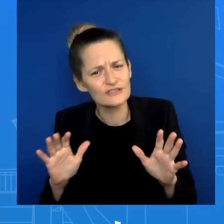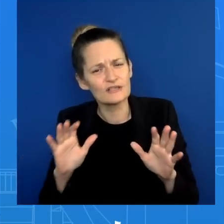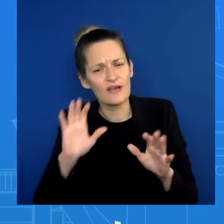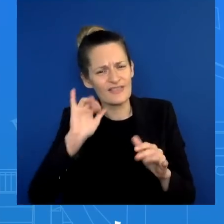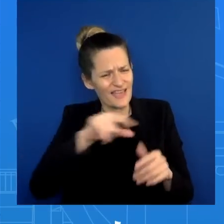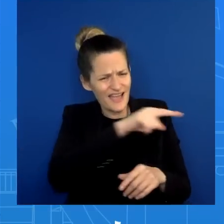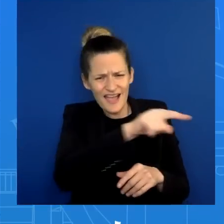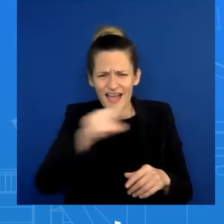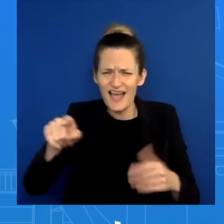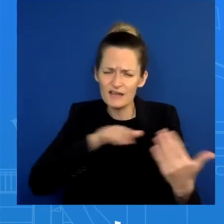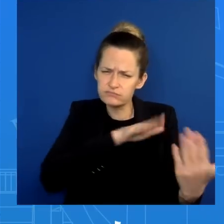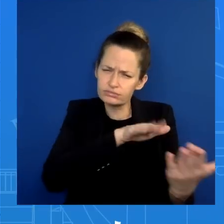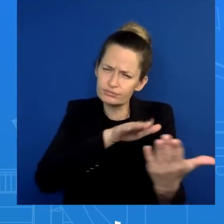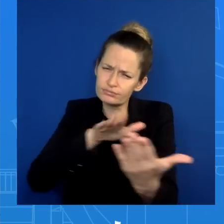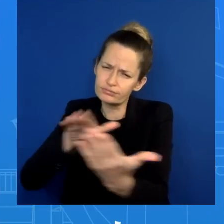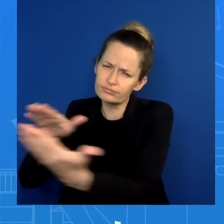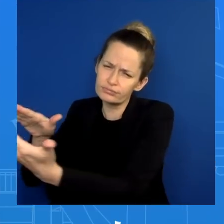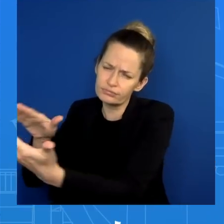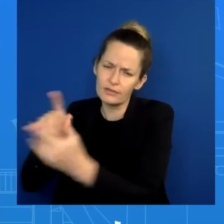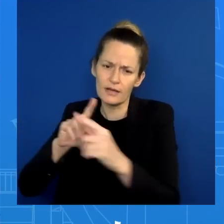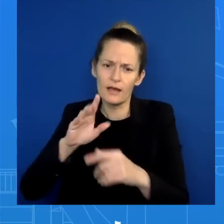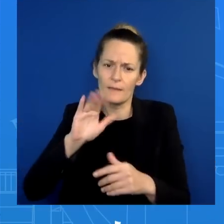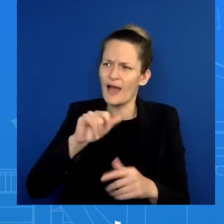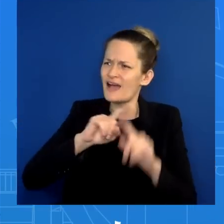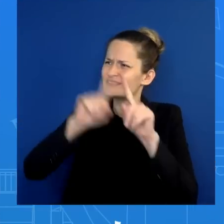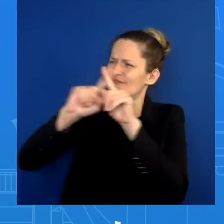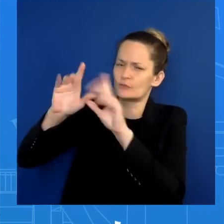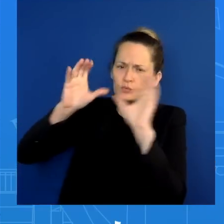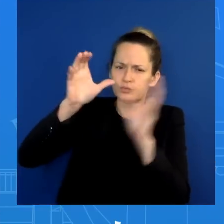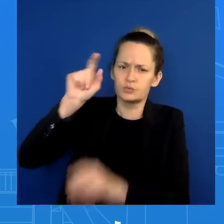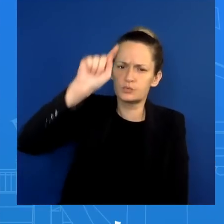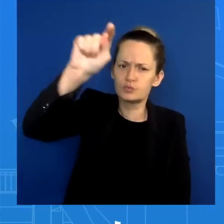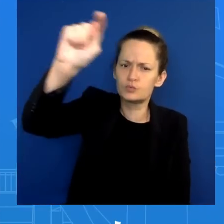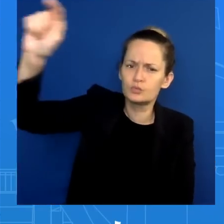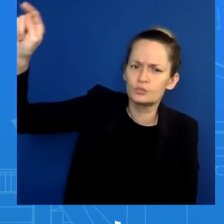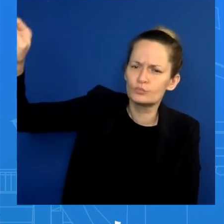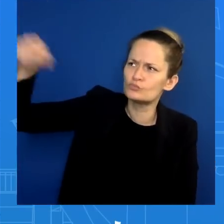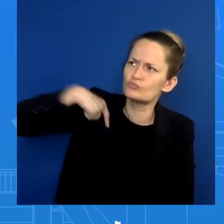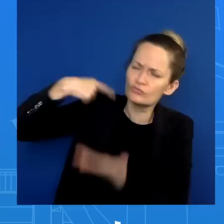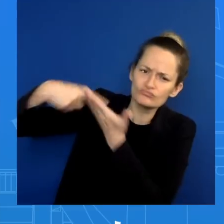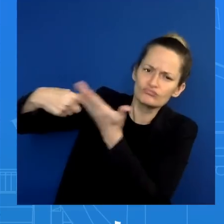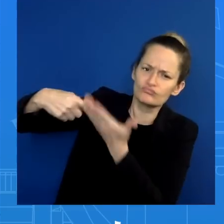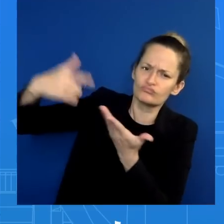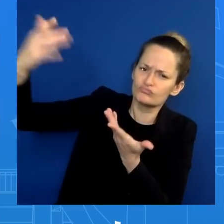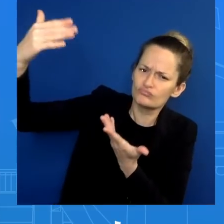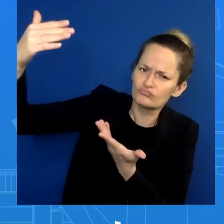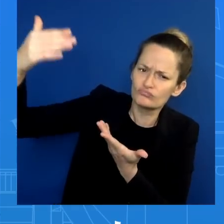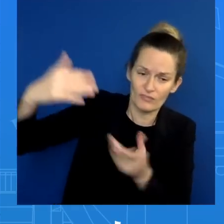these past several weeks in particular. And he'll say what they are still fighting for is protecting a woman's right to choose,